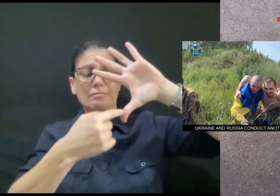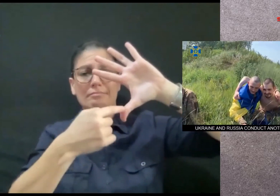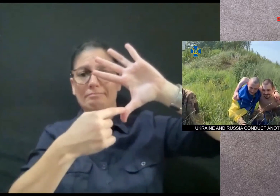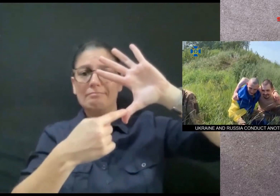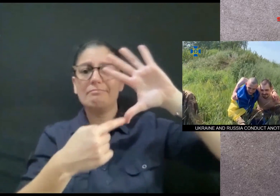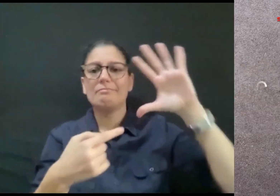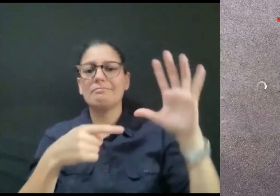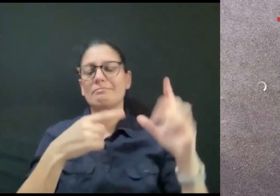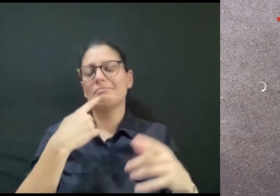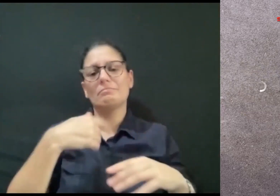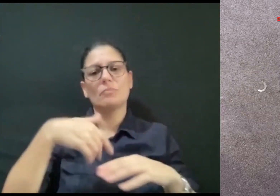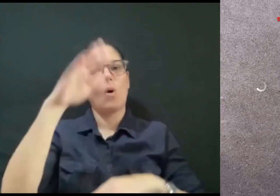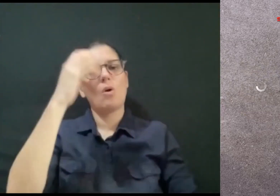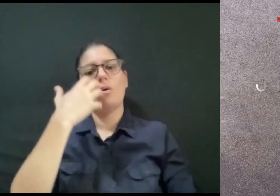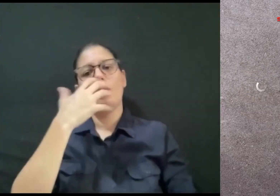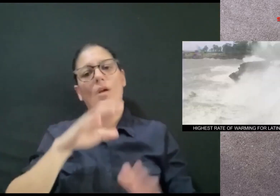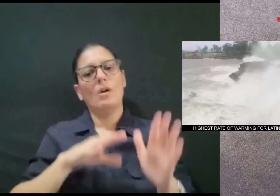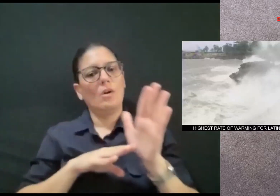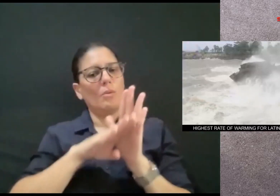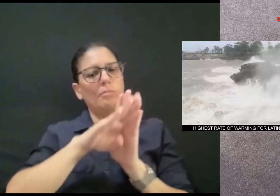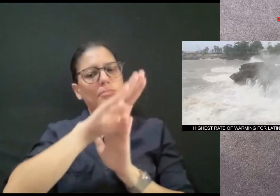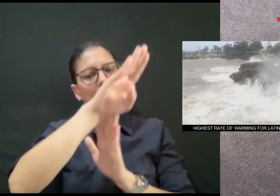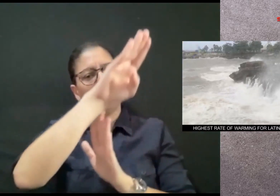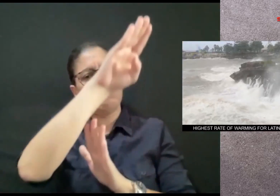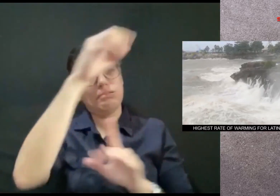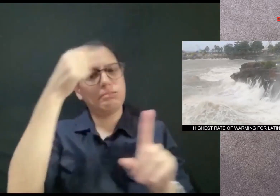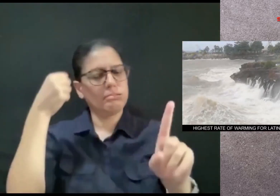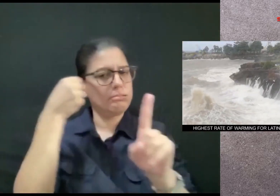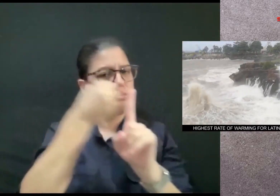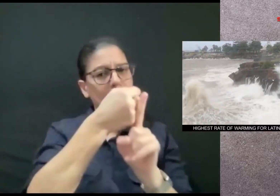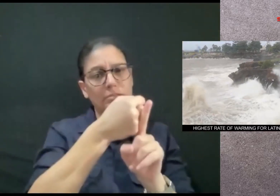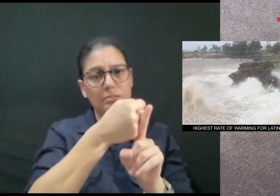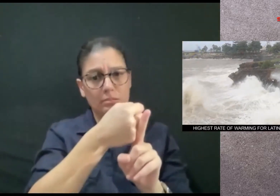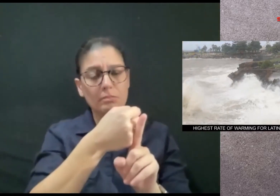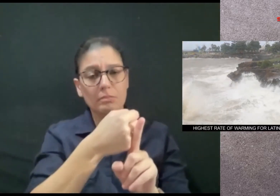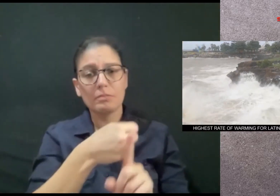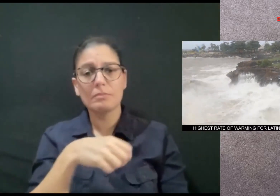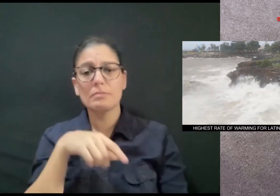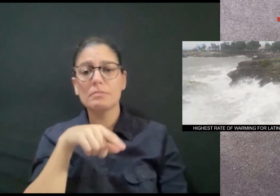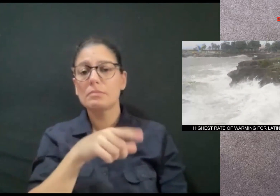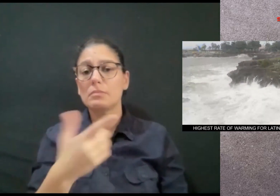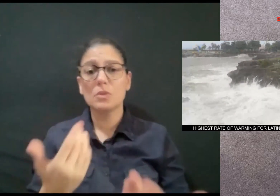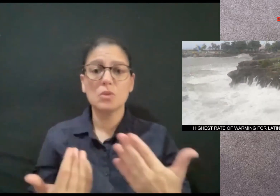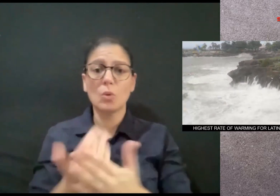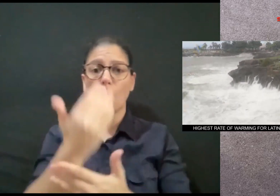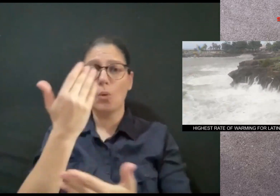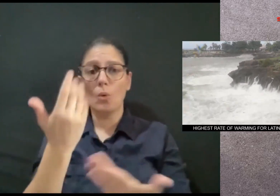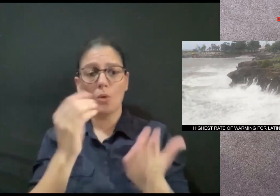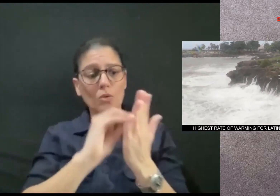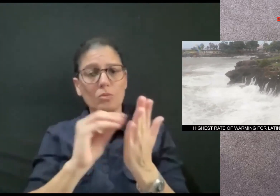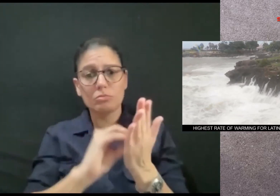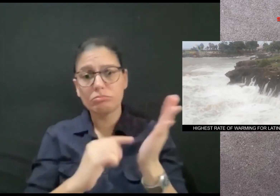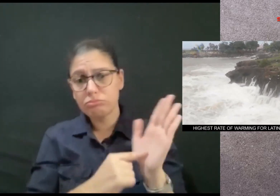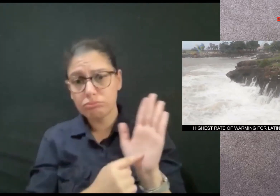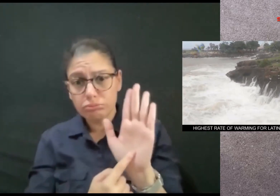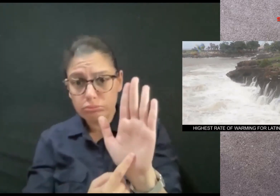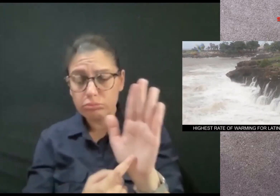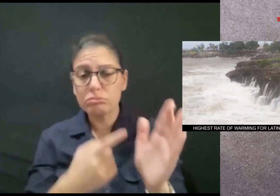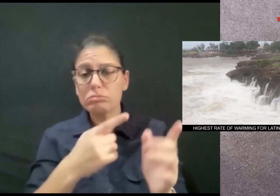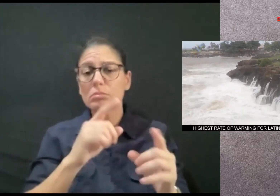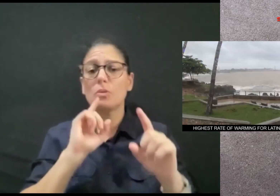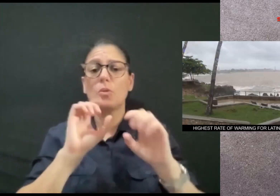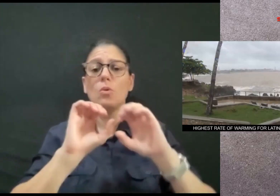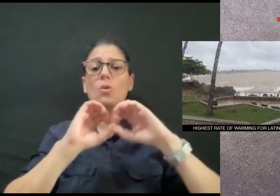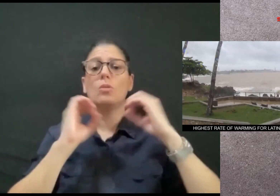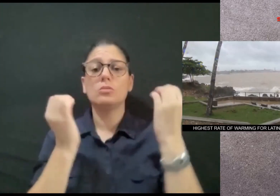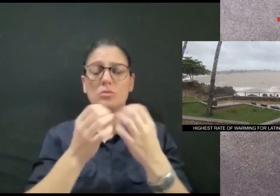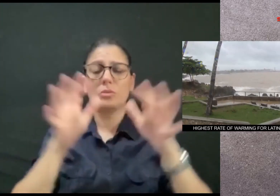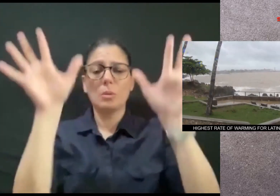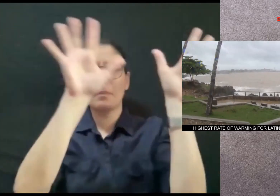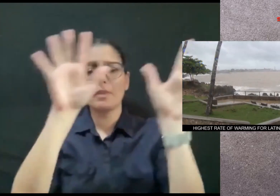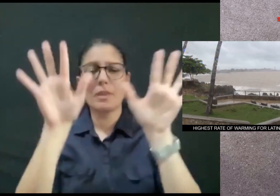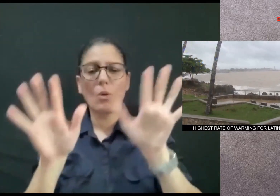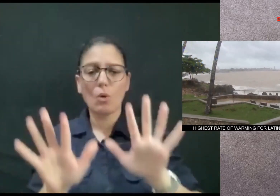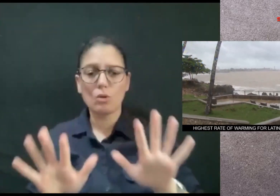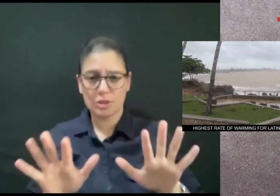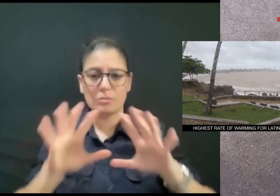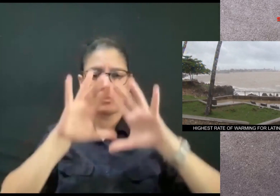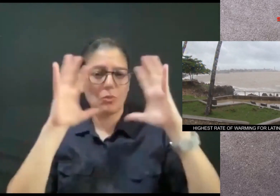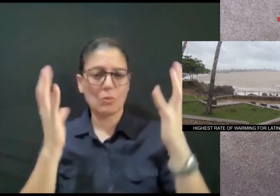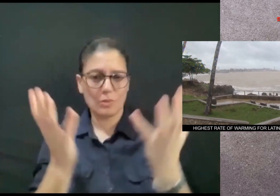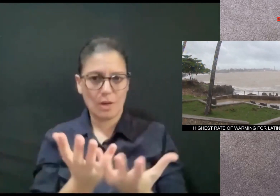Latin America is taking the hardest hit of warming temperatures a new report from the